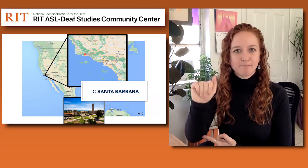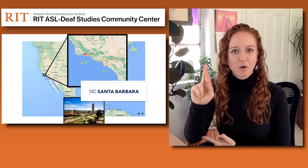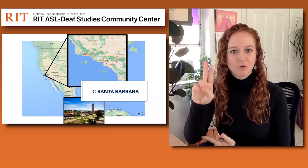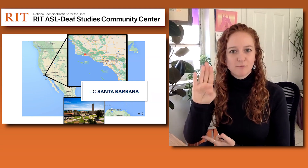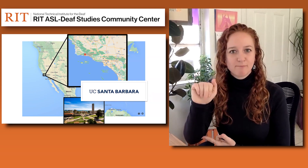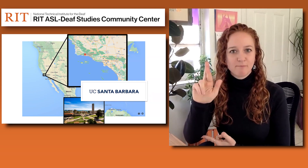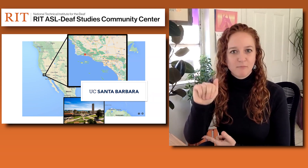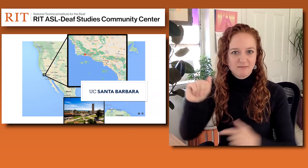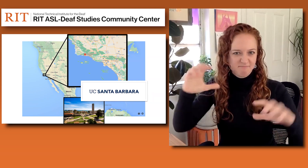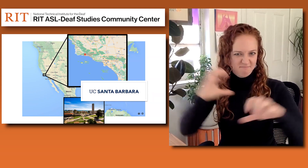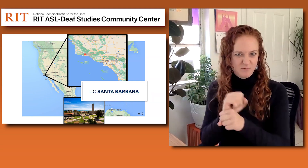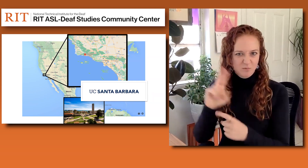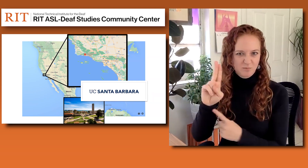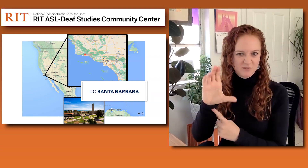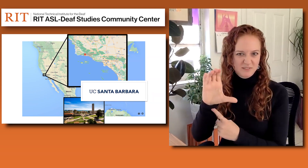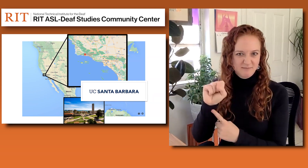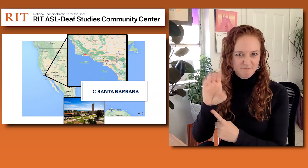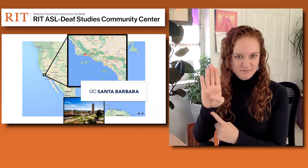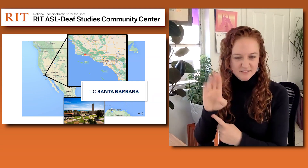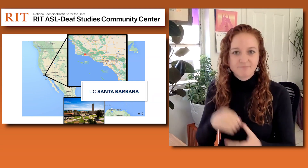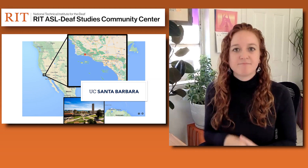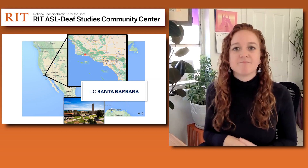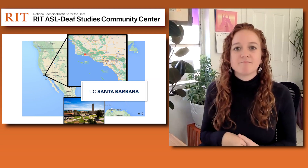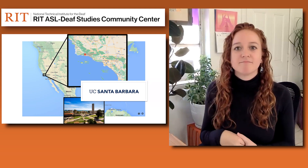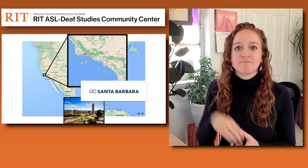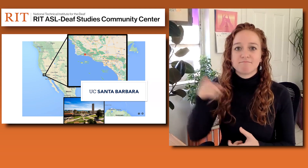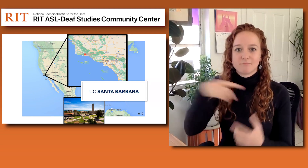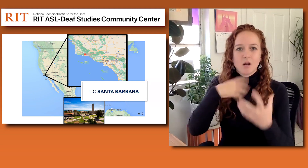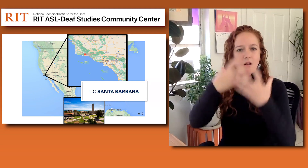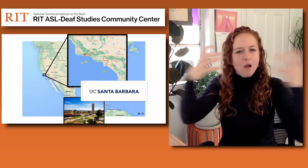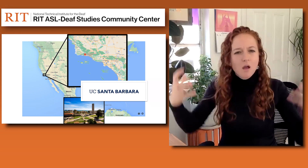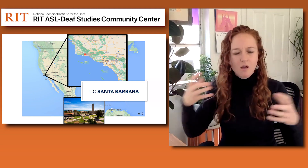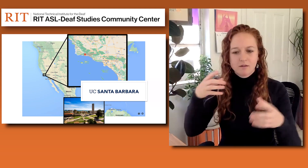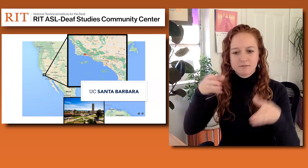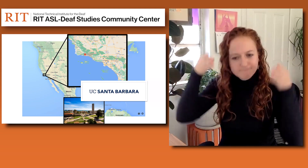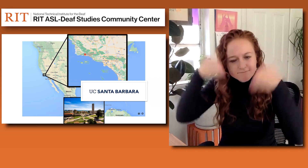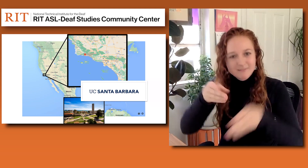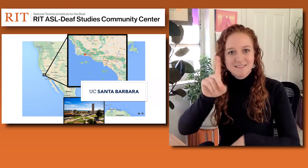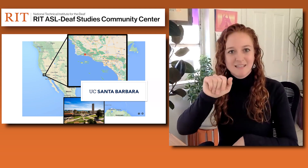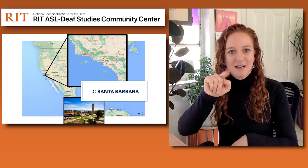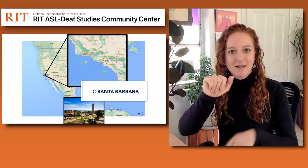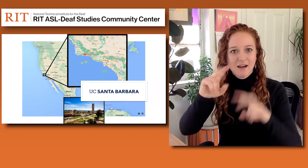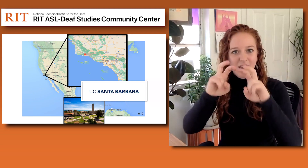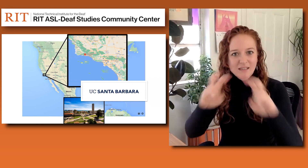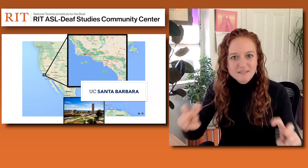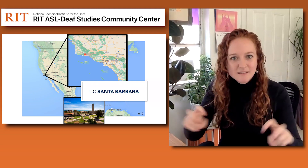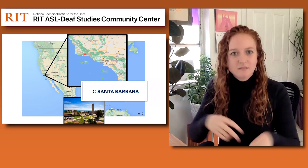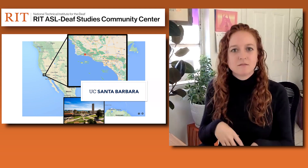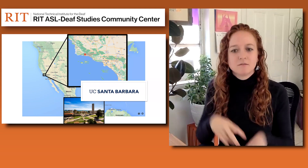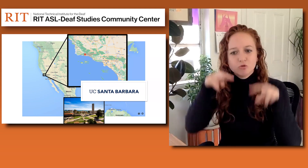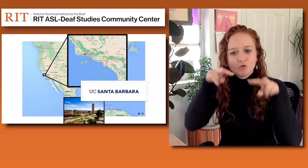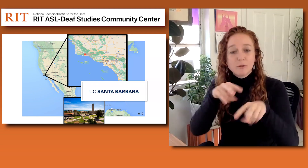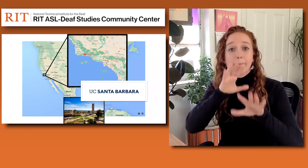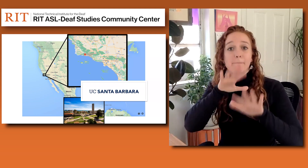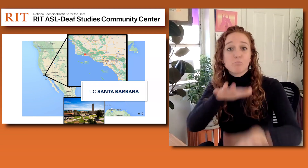in Santa Barbara, UCSB. I've had a lot of focus on data analysis